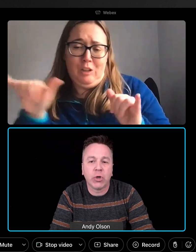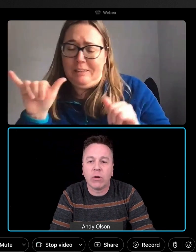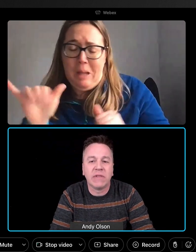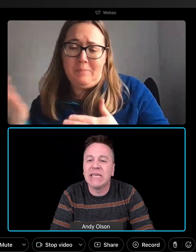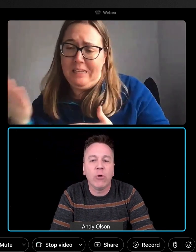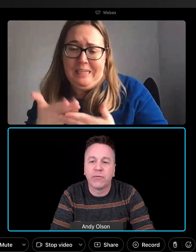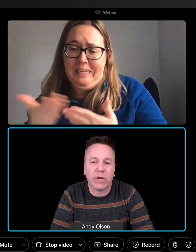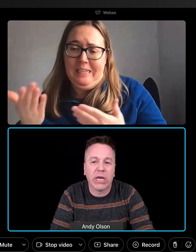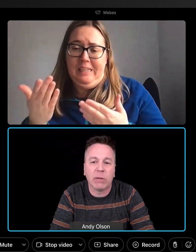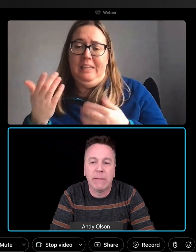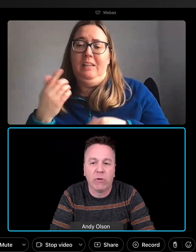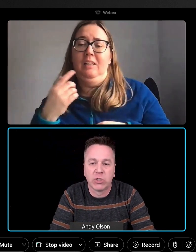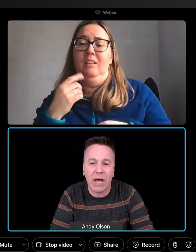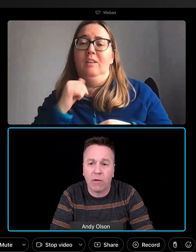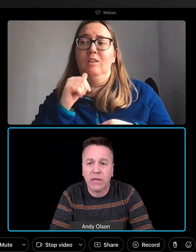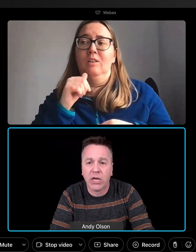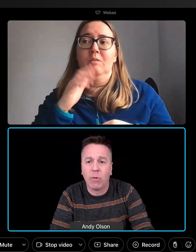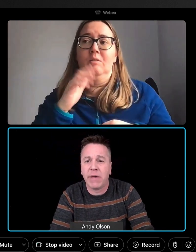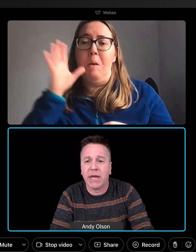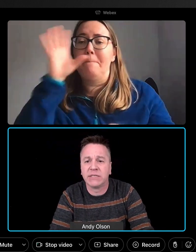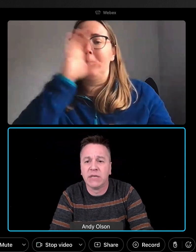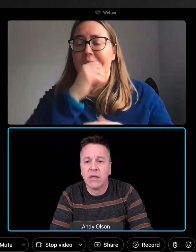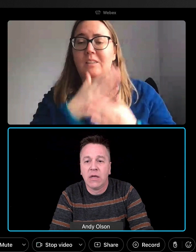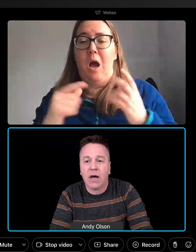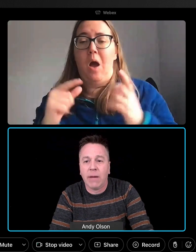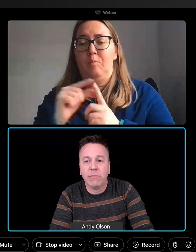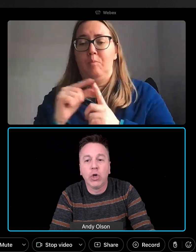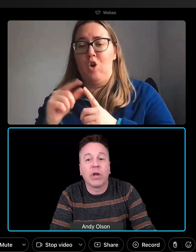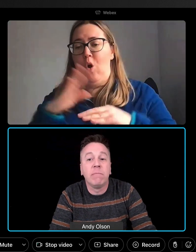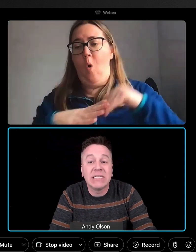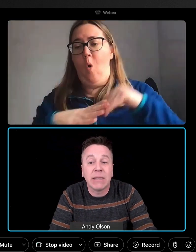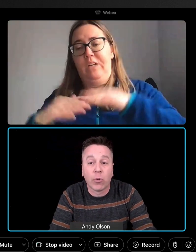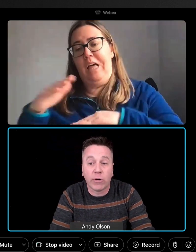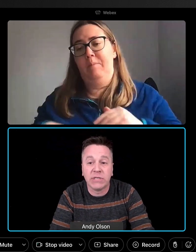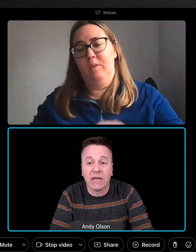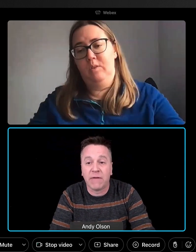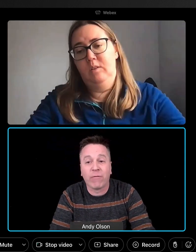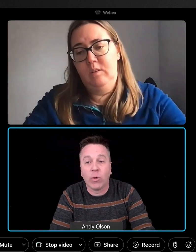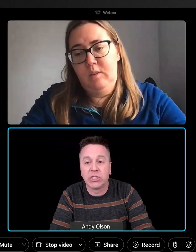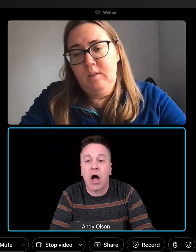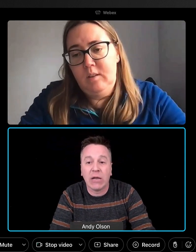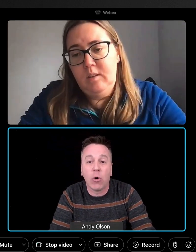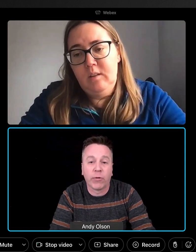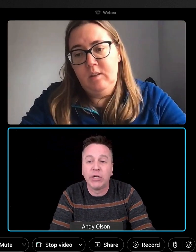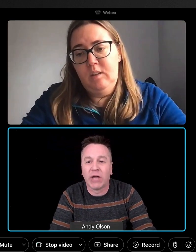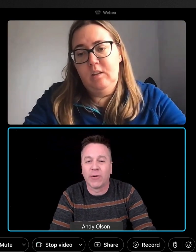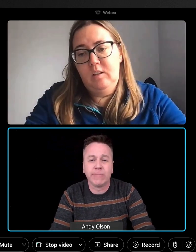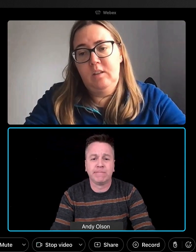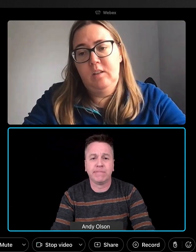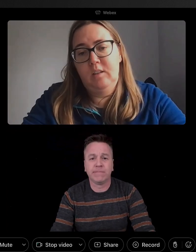the same goes for hearing people as well in a Webex. You're going to miss some words if everyone's talking over each other.